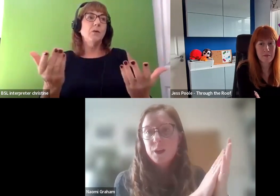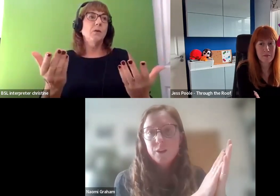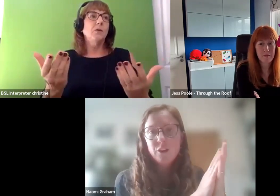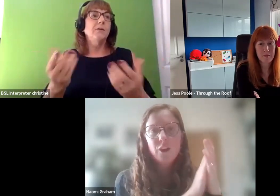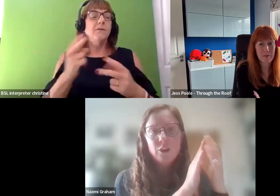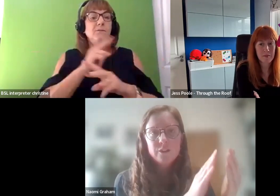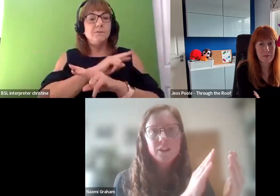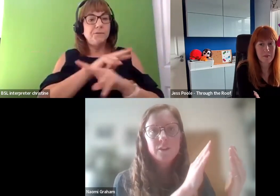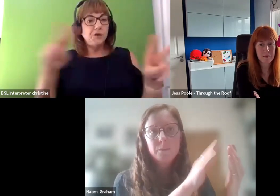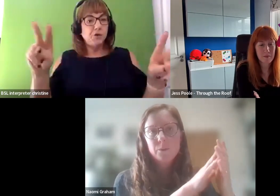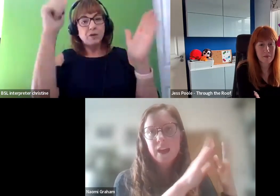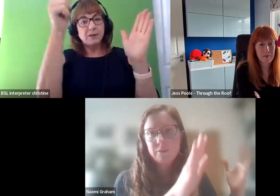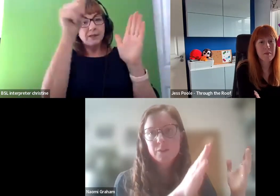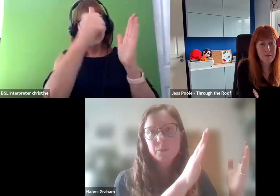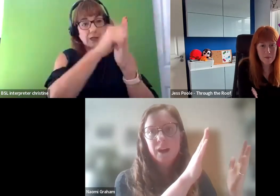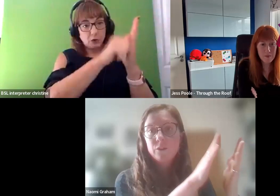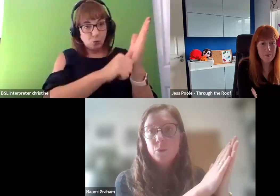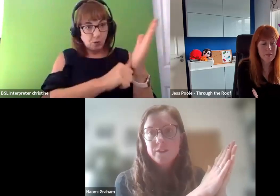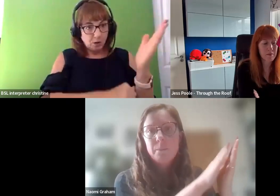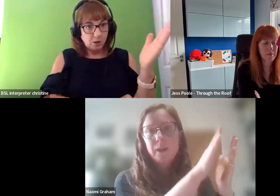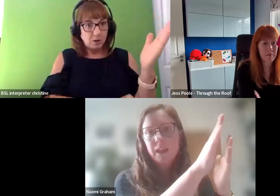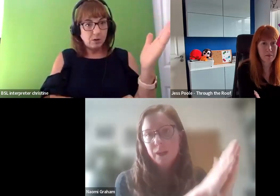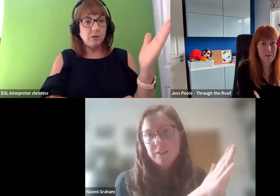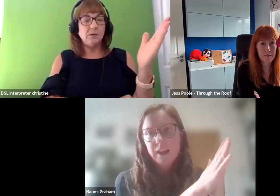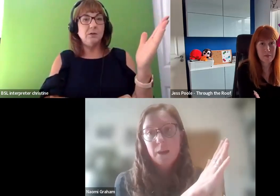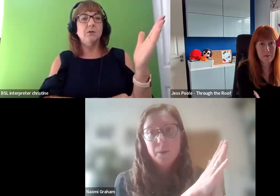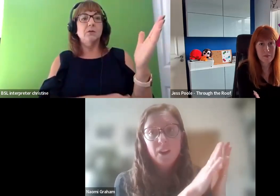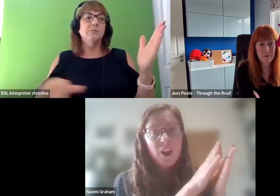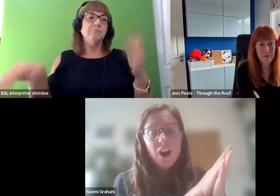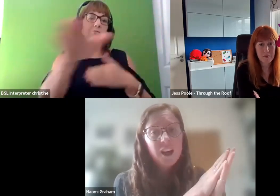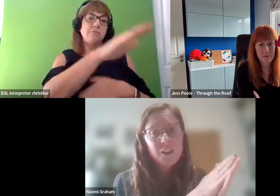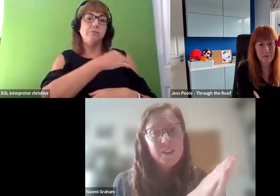you know using those symbols that everyone's aware of what's happening, when it's going to happen. I